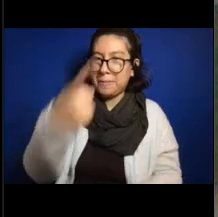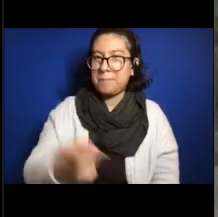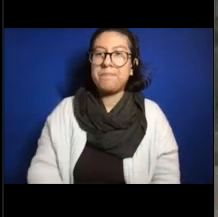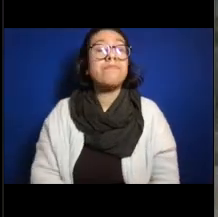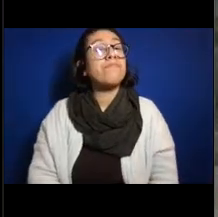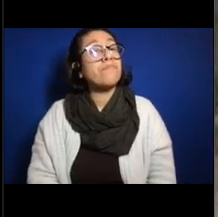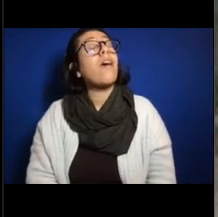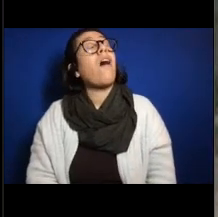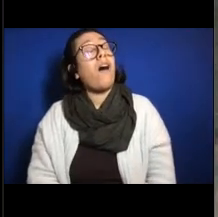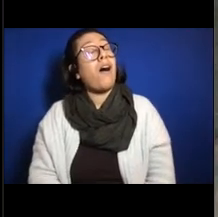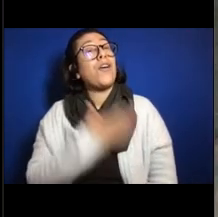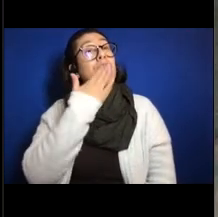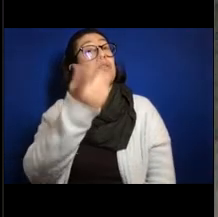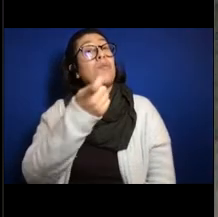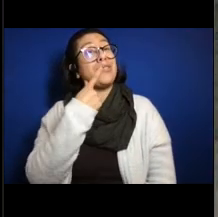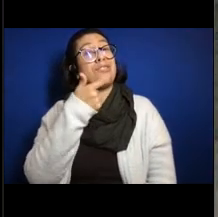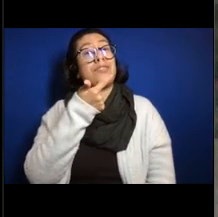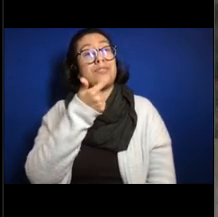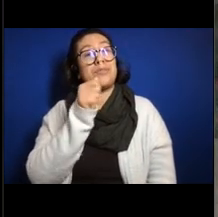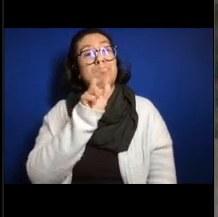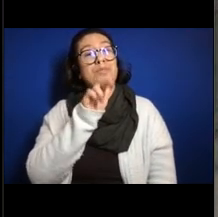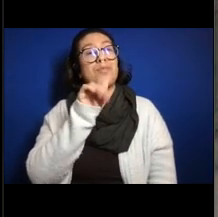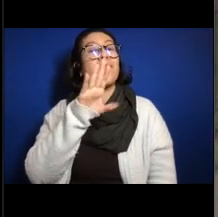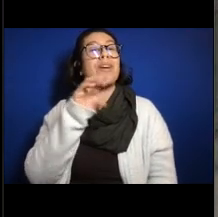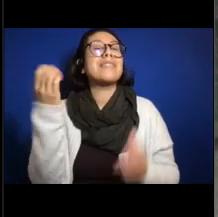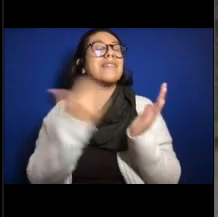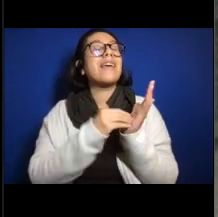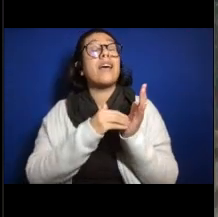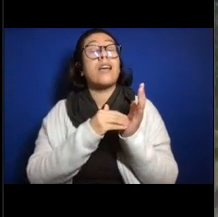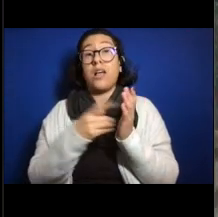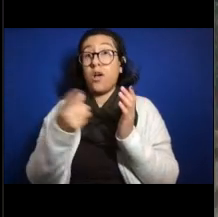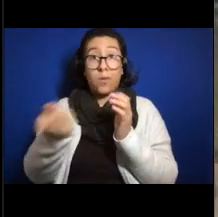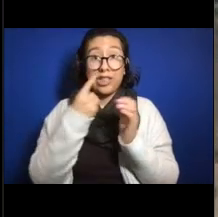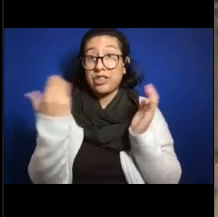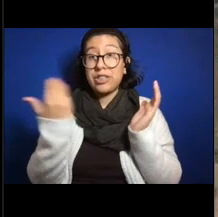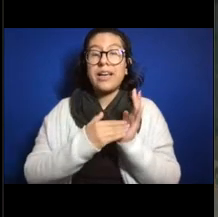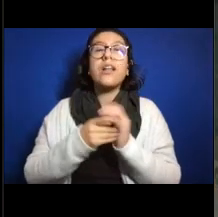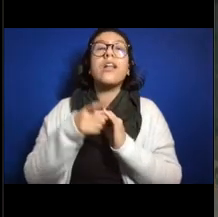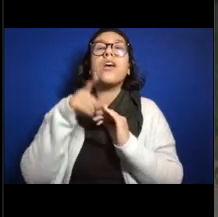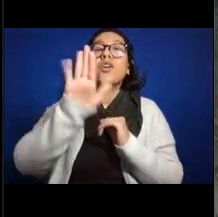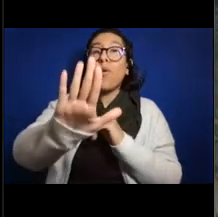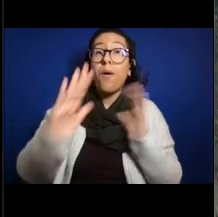This is Grace from the chat box again. And so Kanesa's question what would you put in your sort